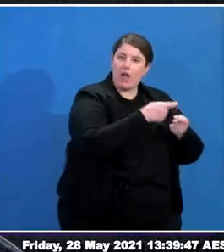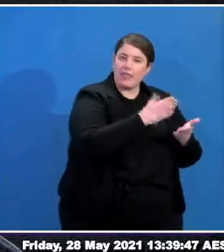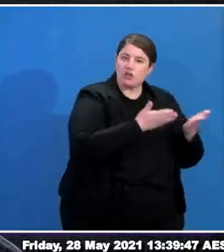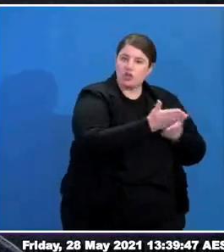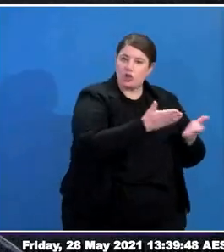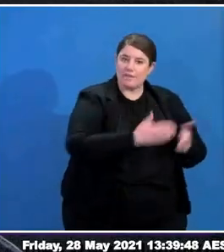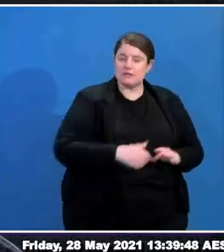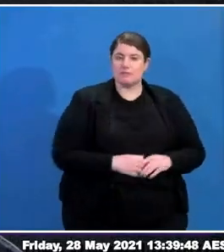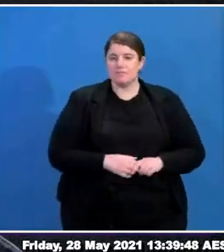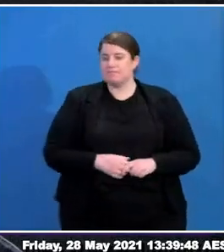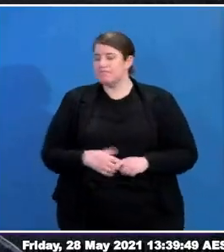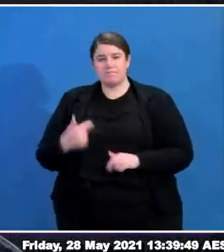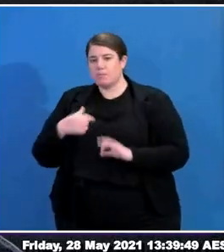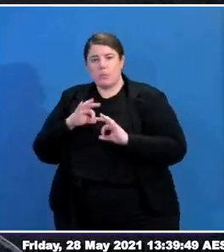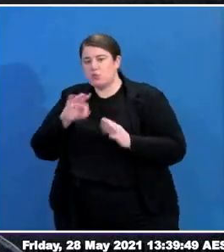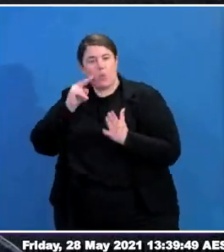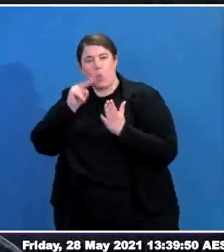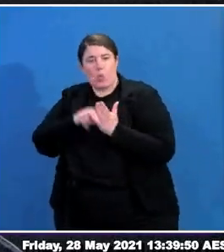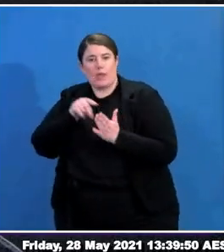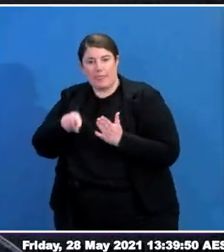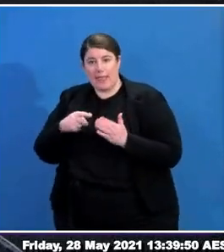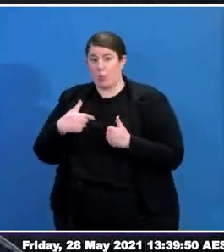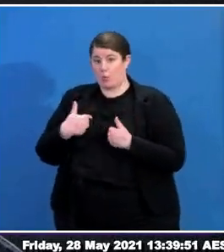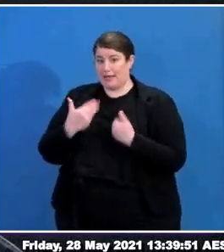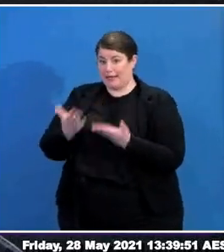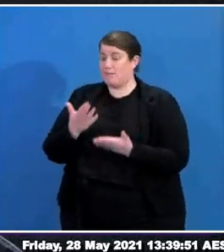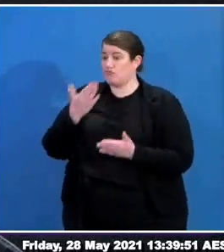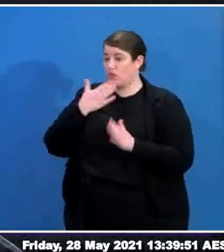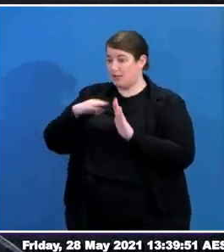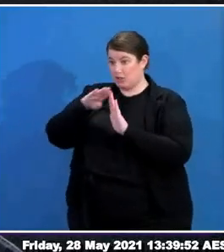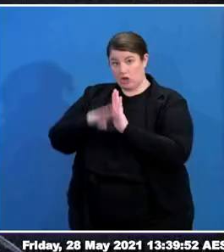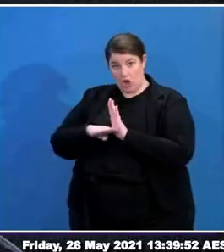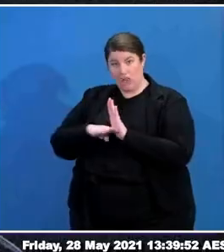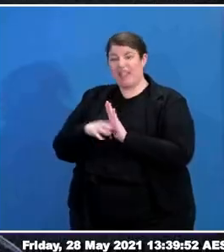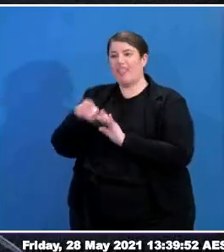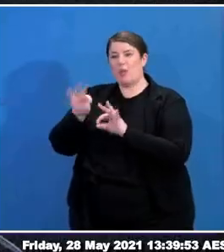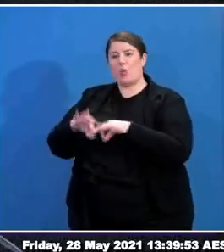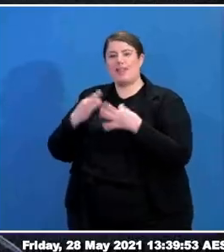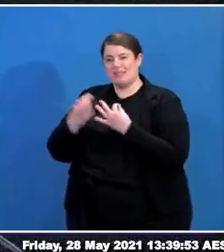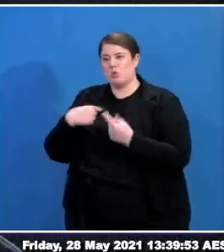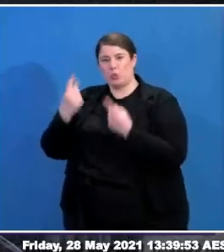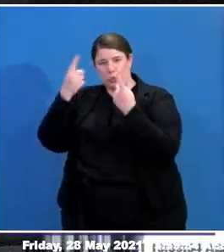MR McNAUGHTON: We don't do a reconciliation of that. We set the price guide, and then it is up to the provider to work within that.